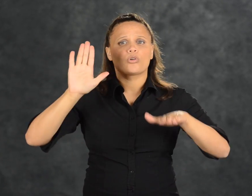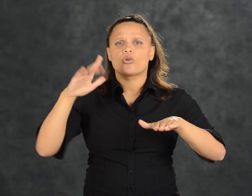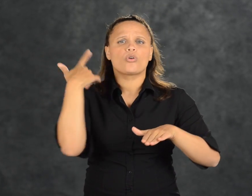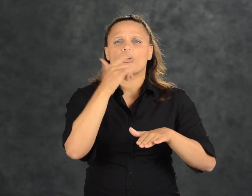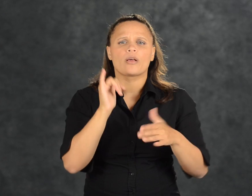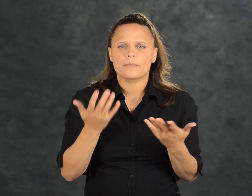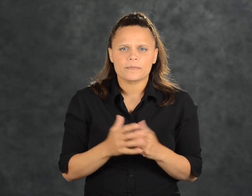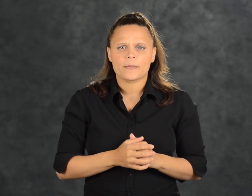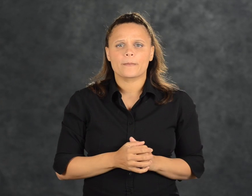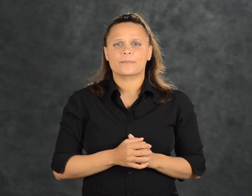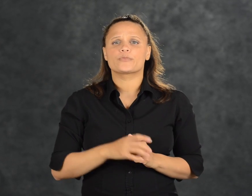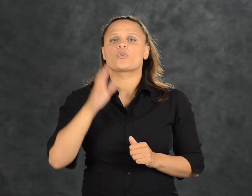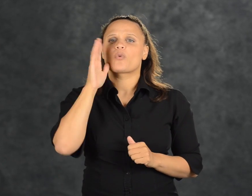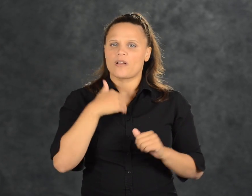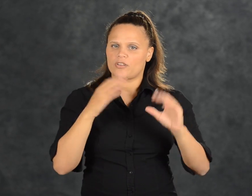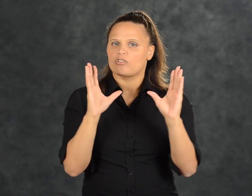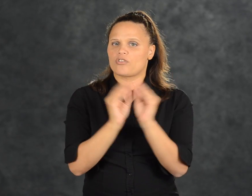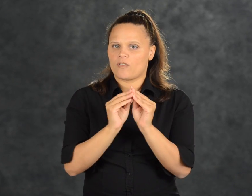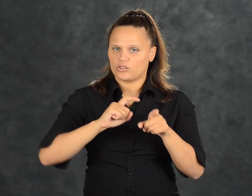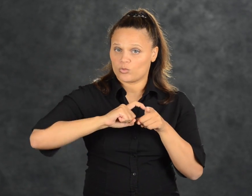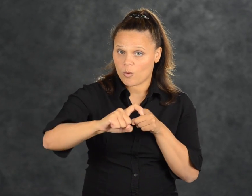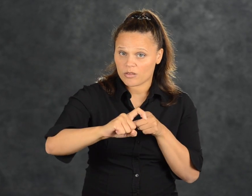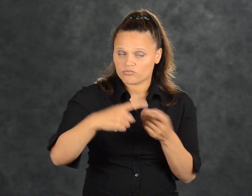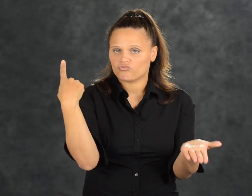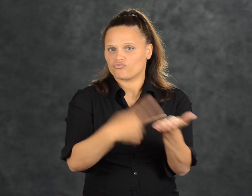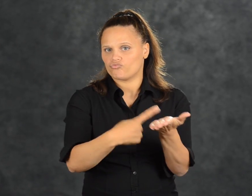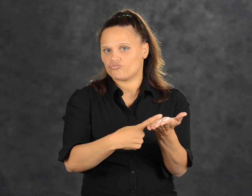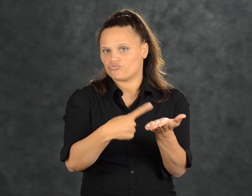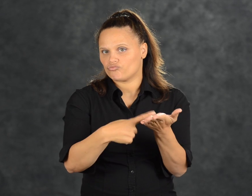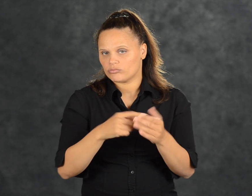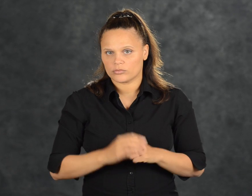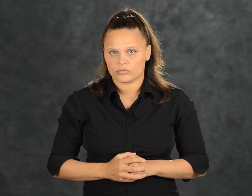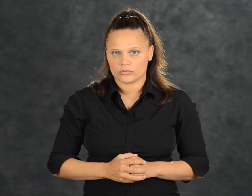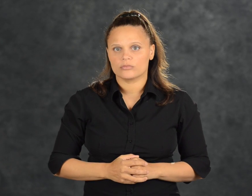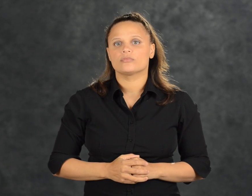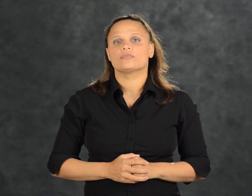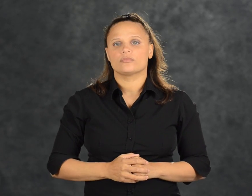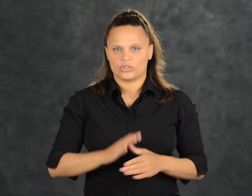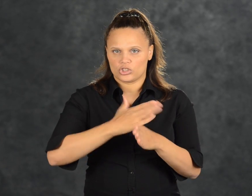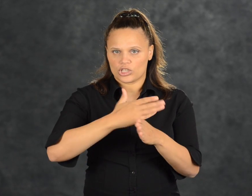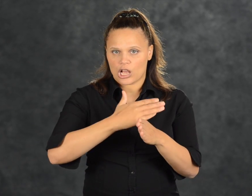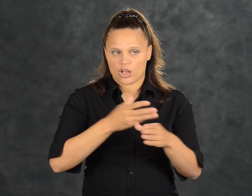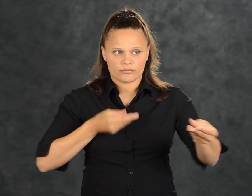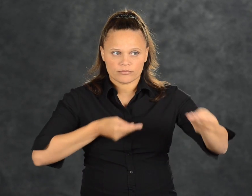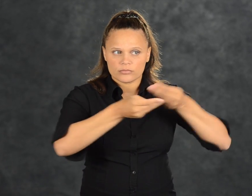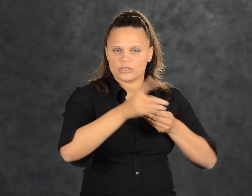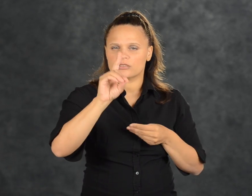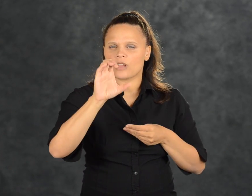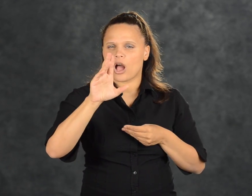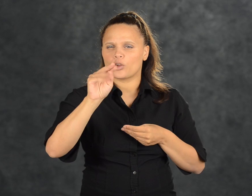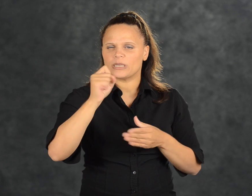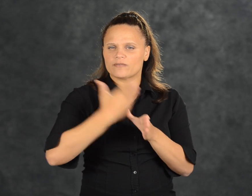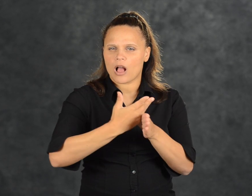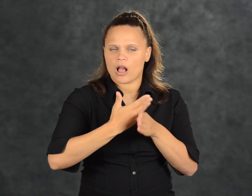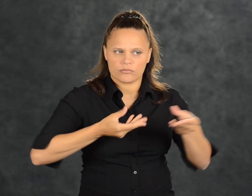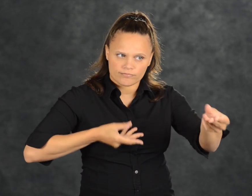There will first be an informal conference call, and there will be an exchange of documents.